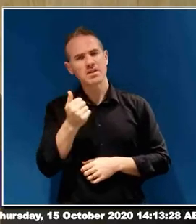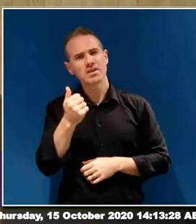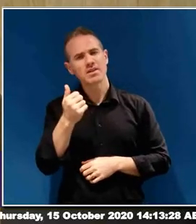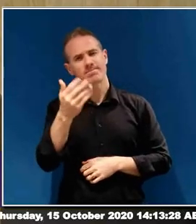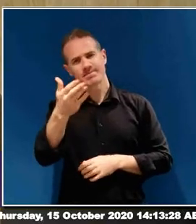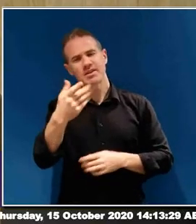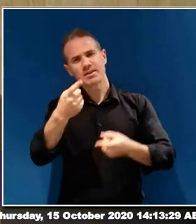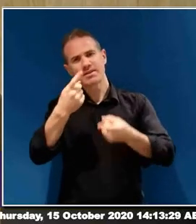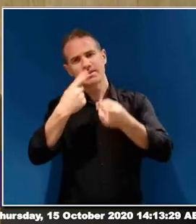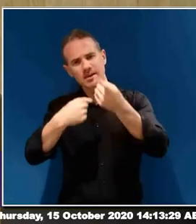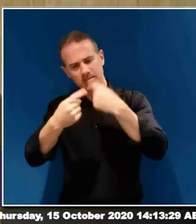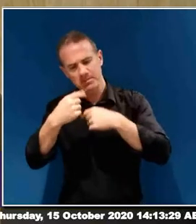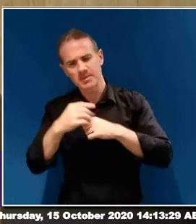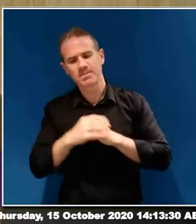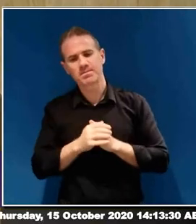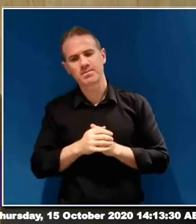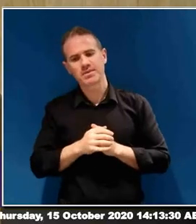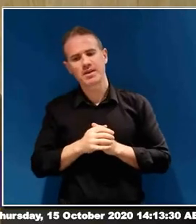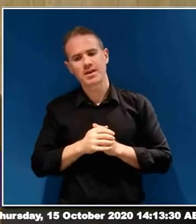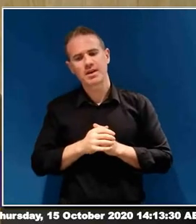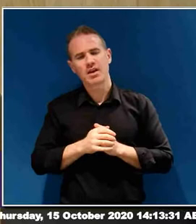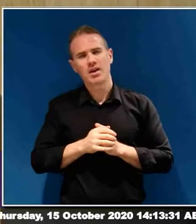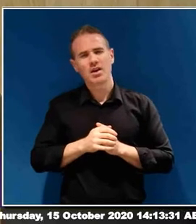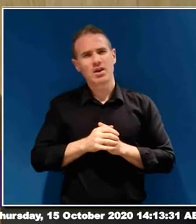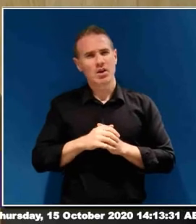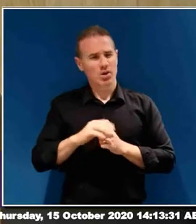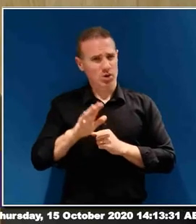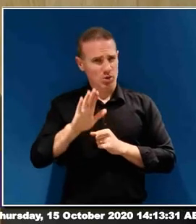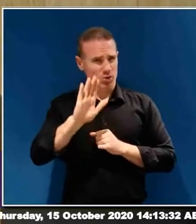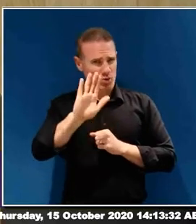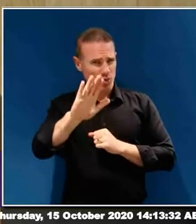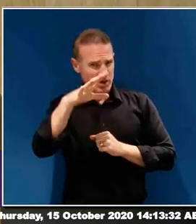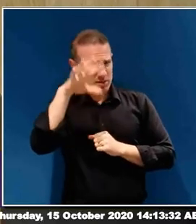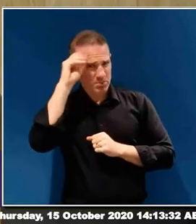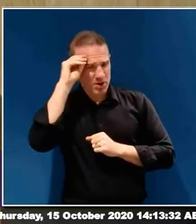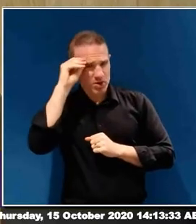did you come across circumstances in which children expressing